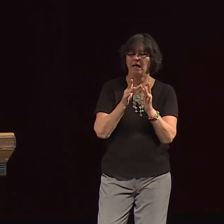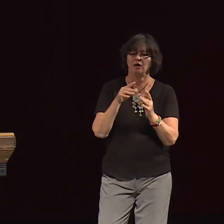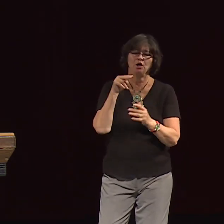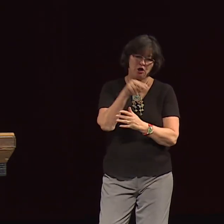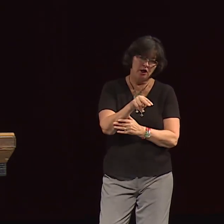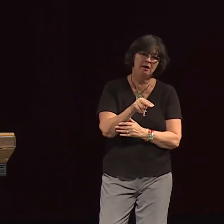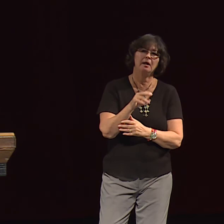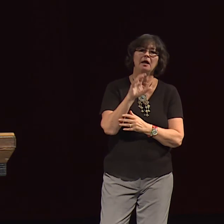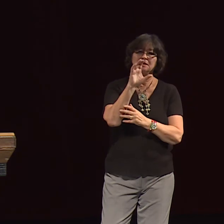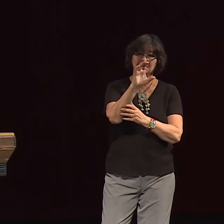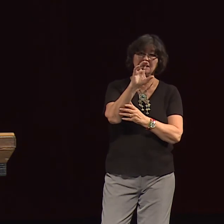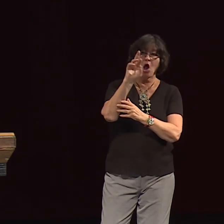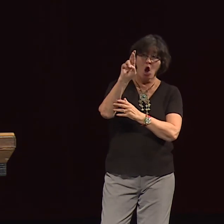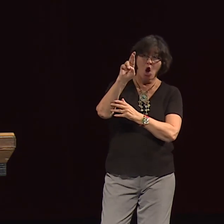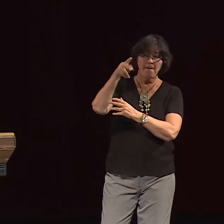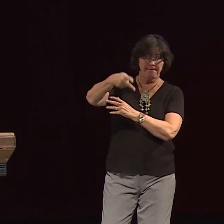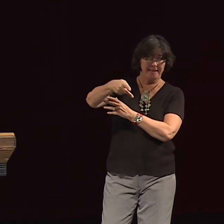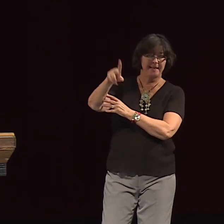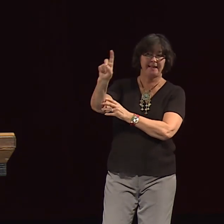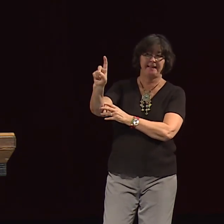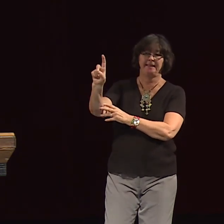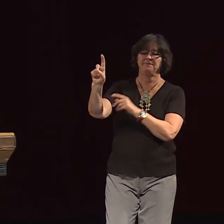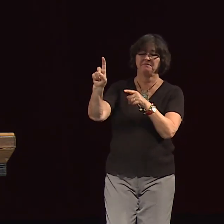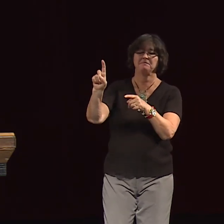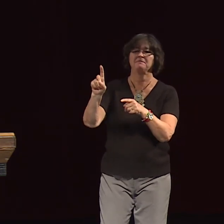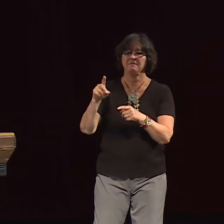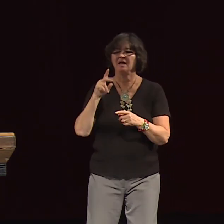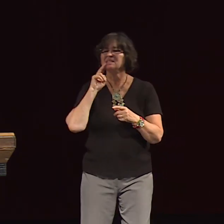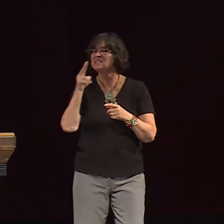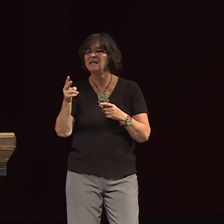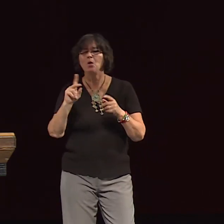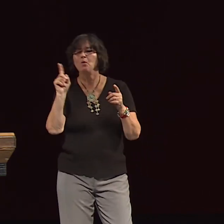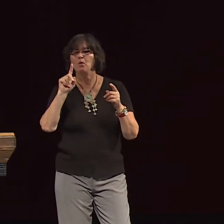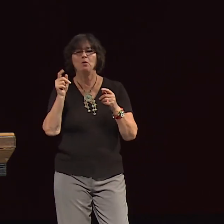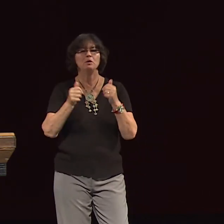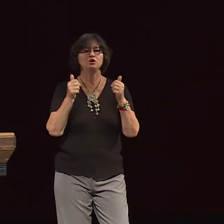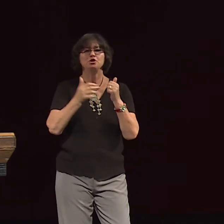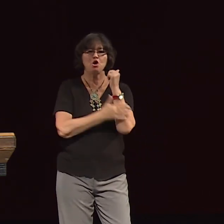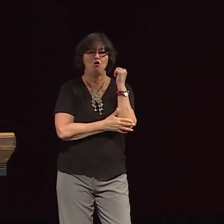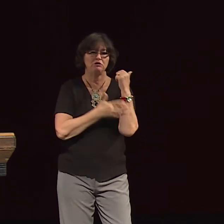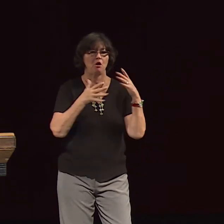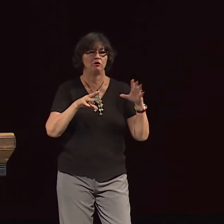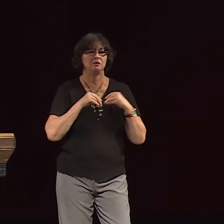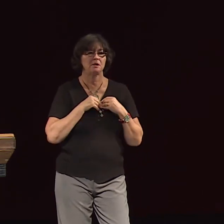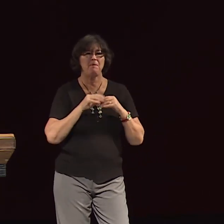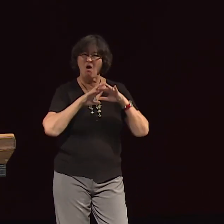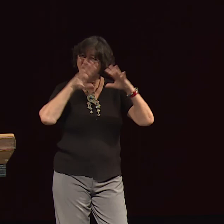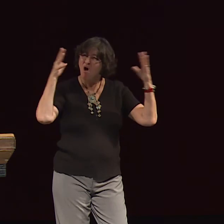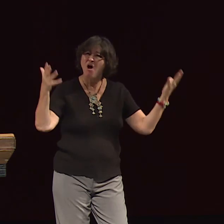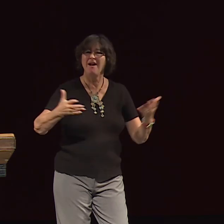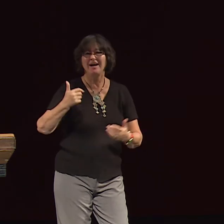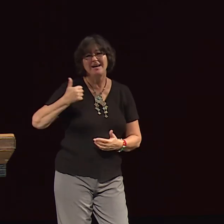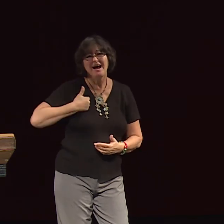You can look on the Internet for CRPD, and you can see which countries